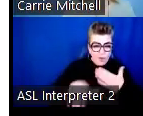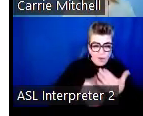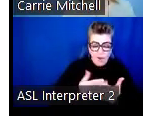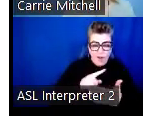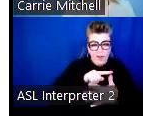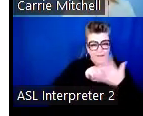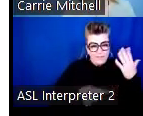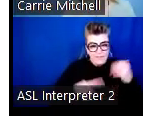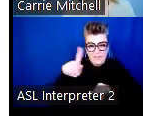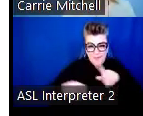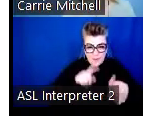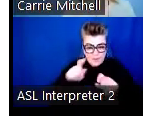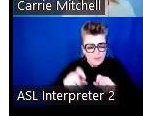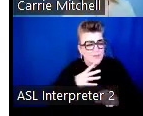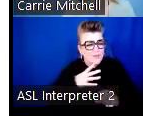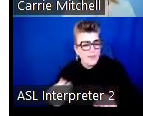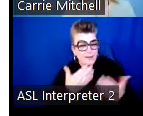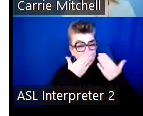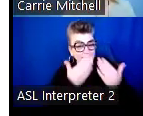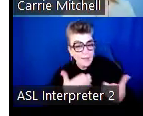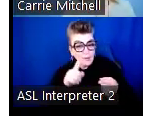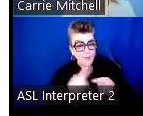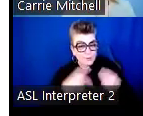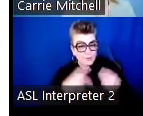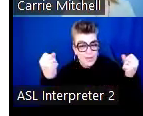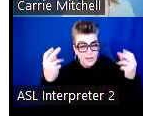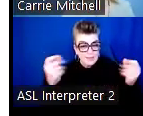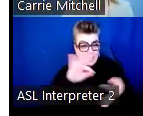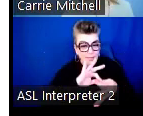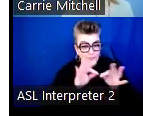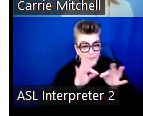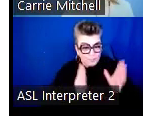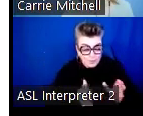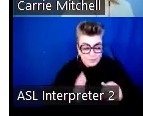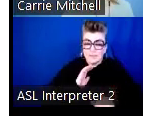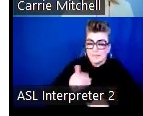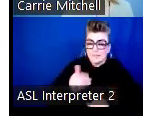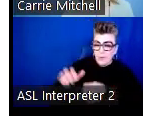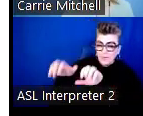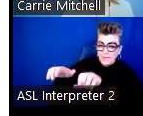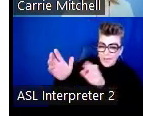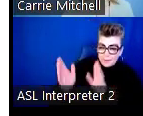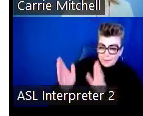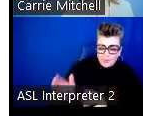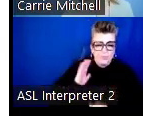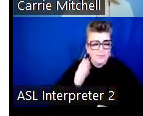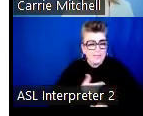And for our ASL interpreters, our captioners, our technical staff, thank you for making this all happen.